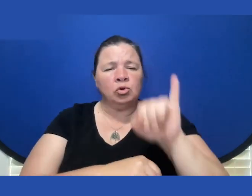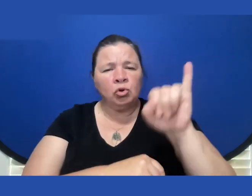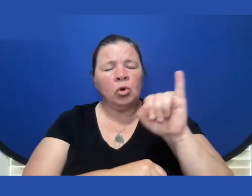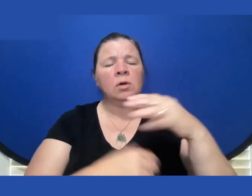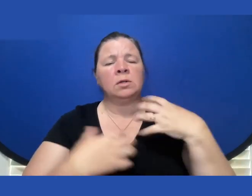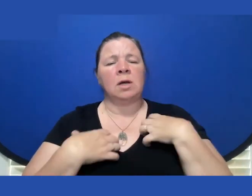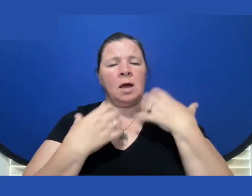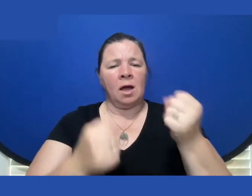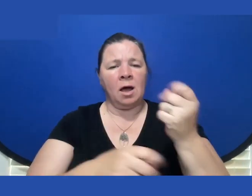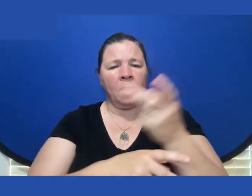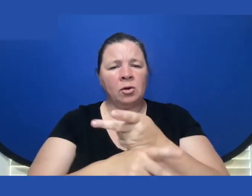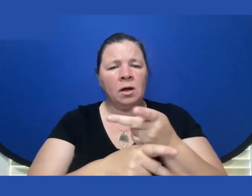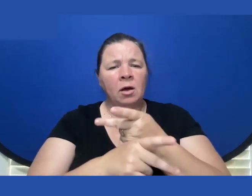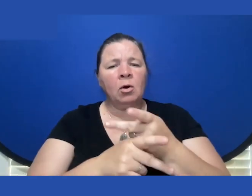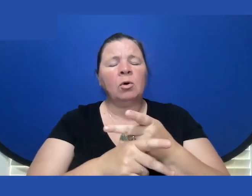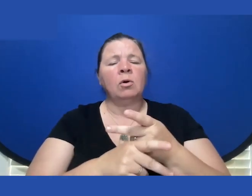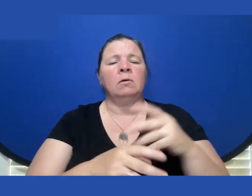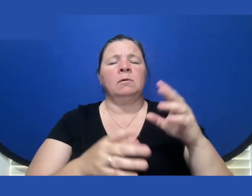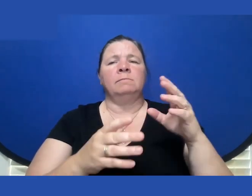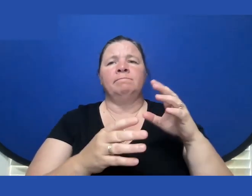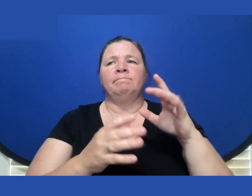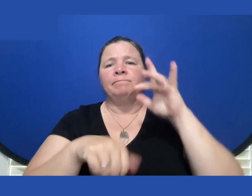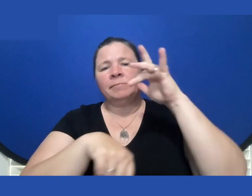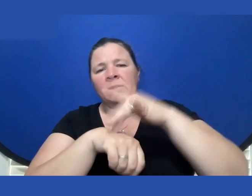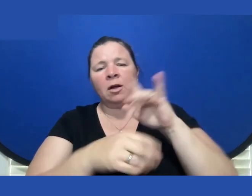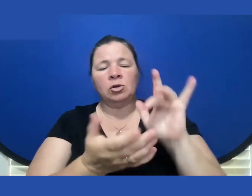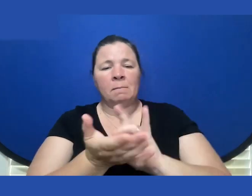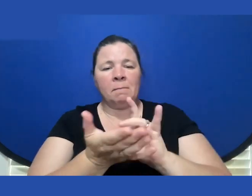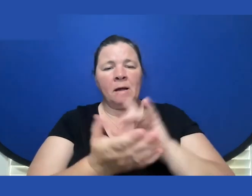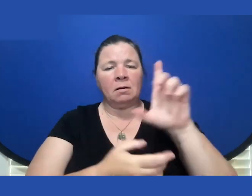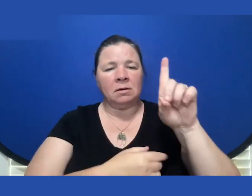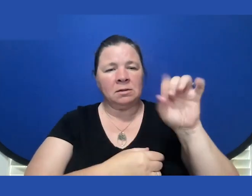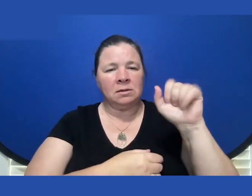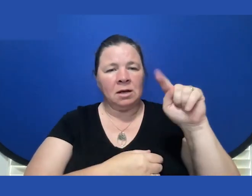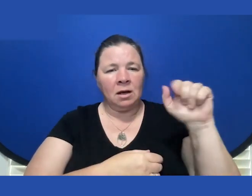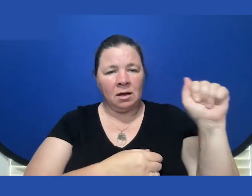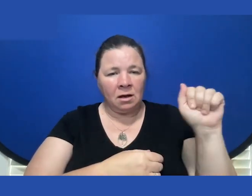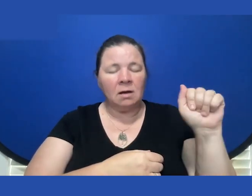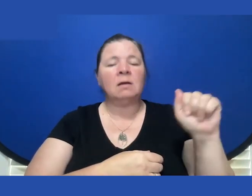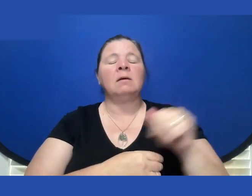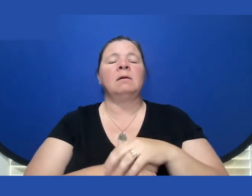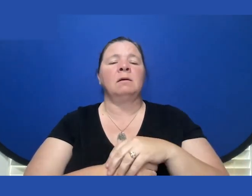anything that's touching that medical data from a back office to a clinician to, you know,